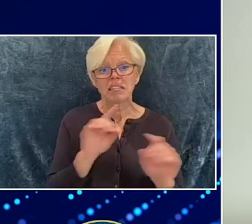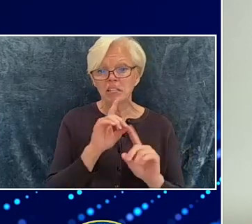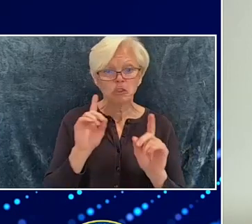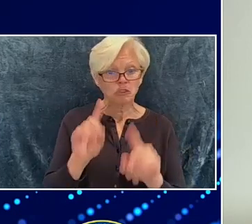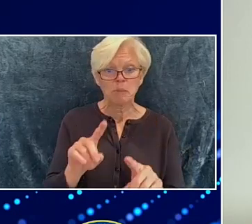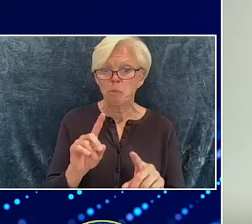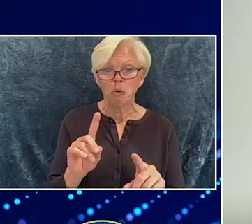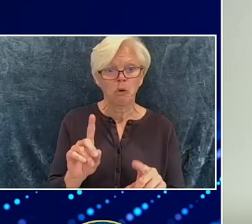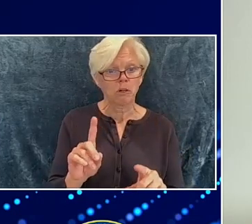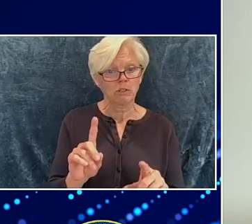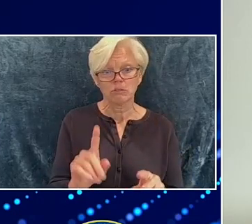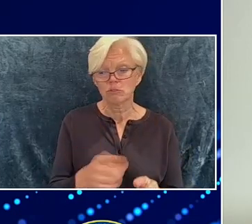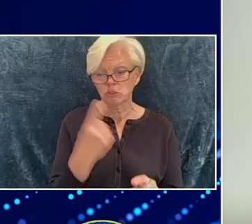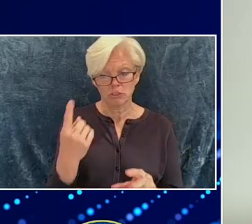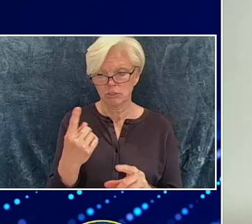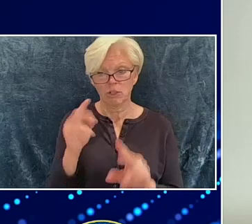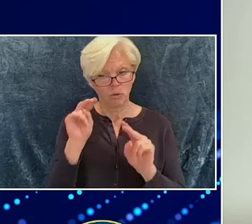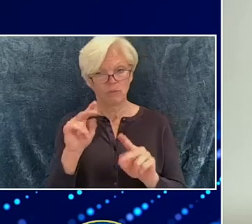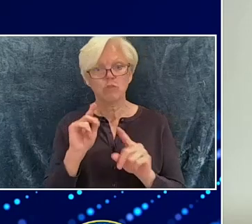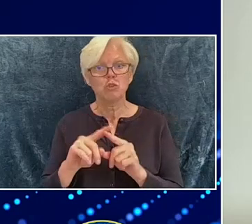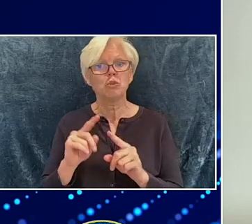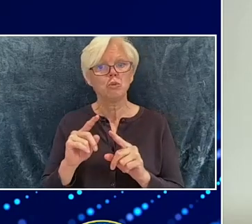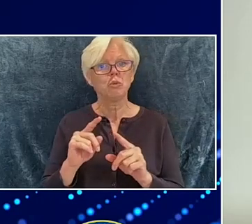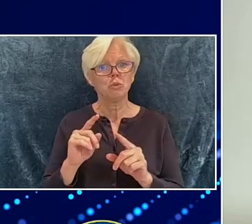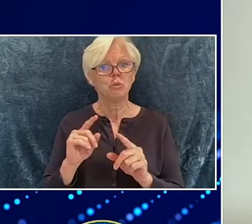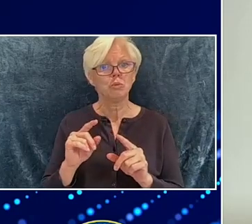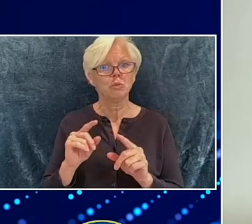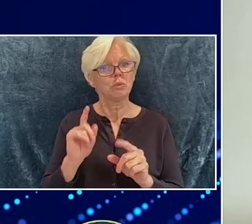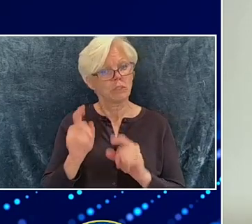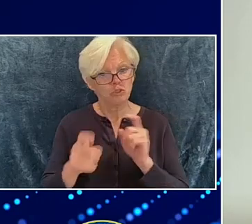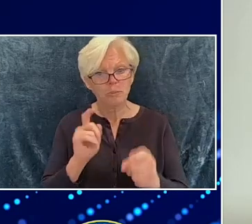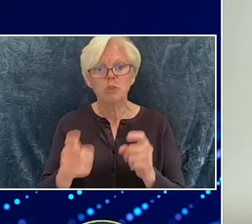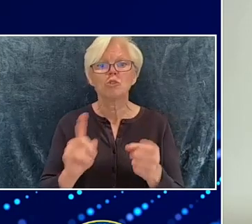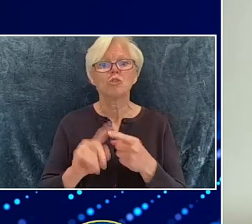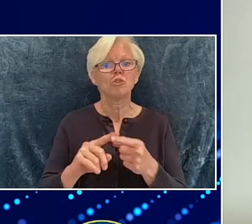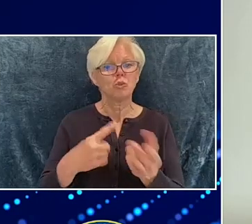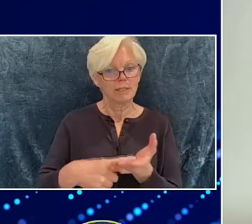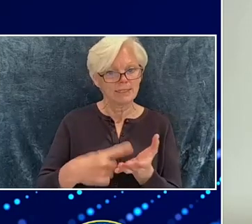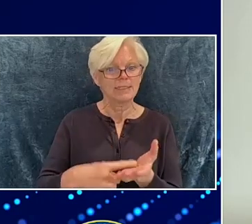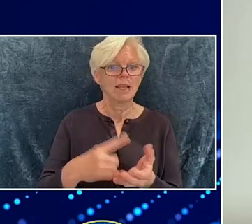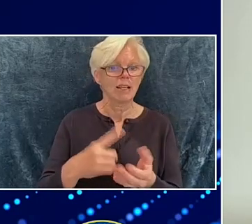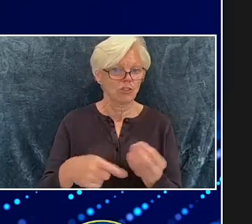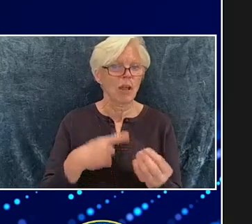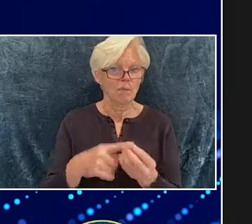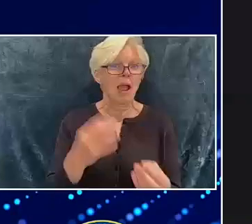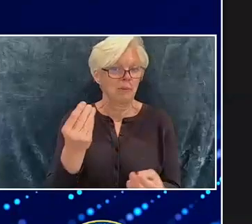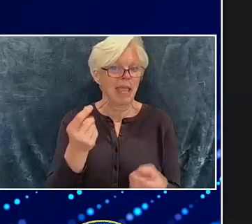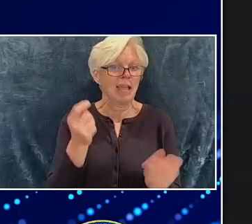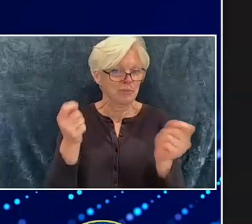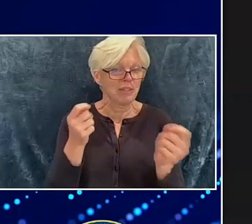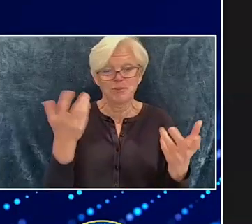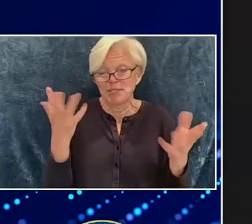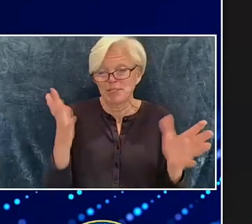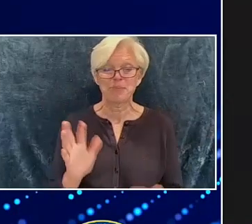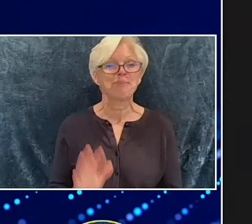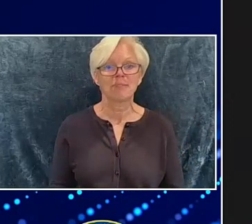know, looking forward to contributing to the discussion on cash management. So, thanks. Alright. Thank you so much.